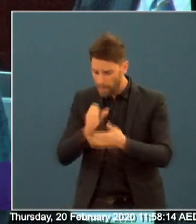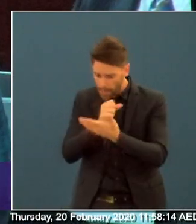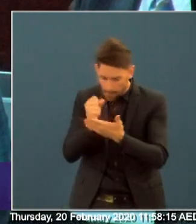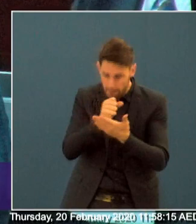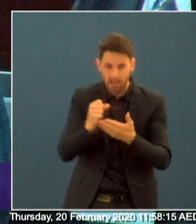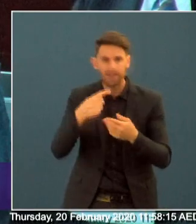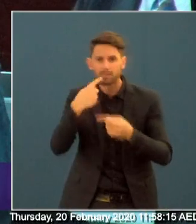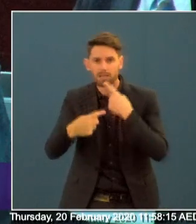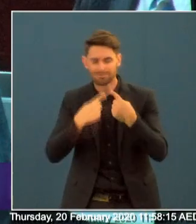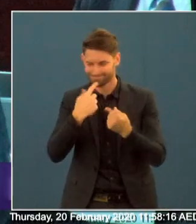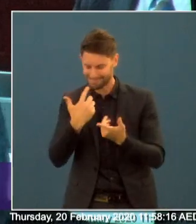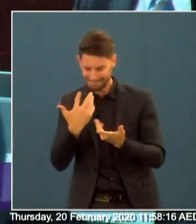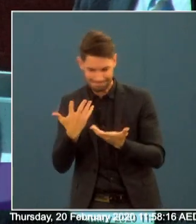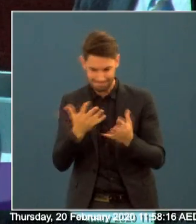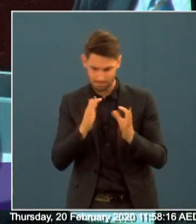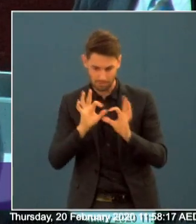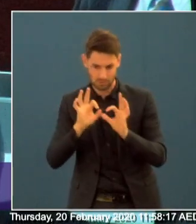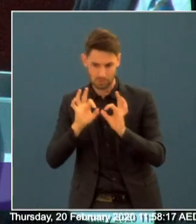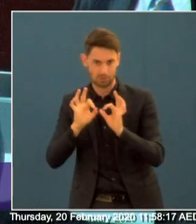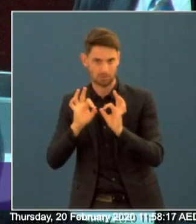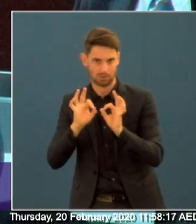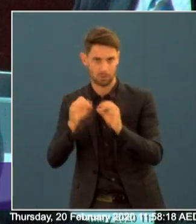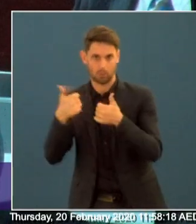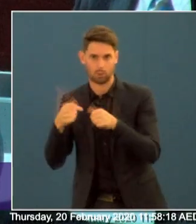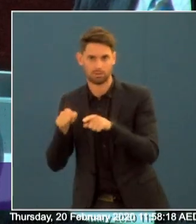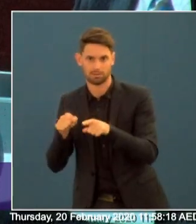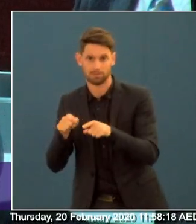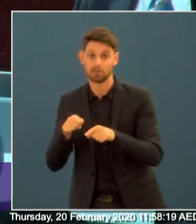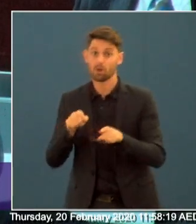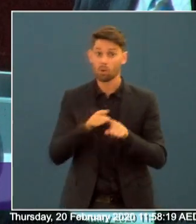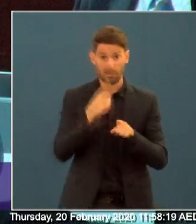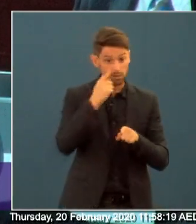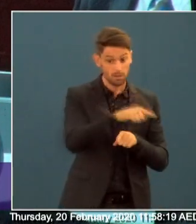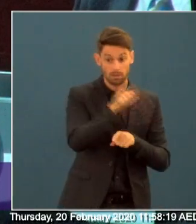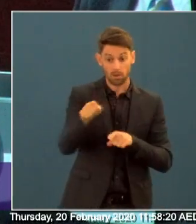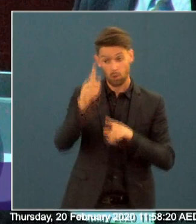a number of sensory conditions have been described in autistic populations internationally.